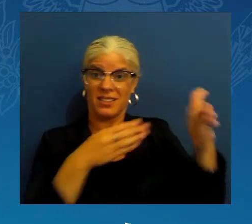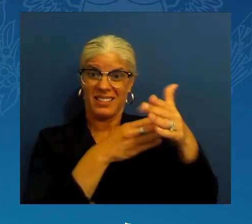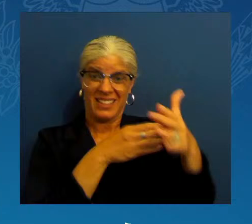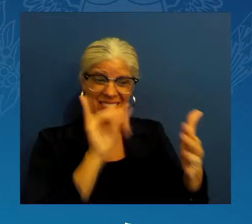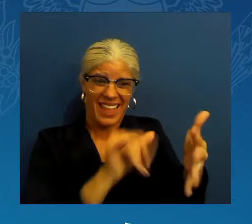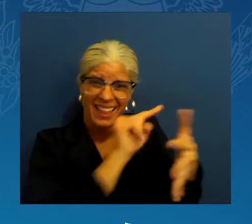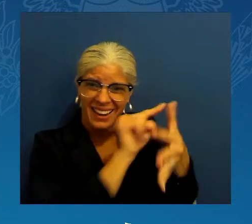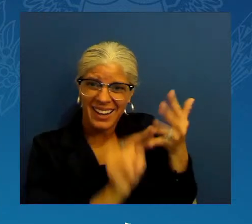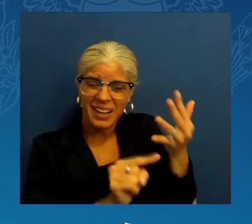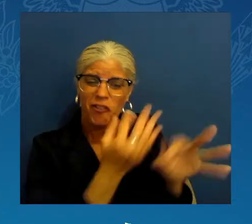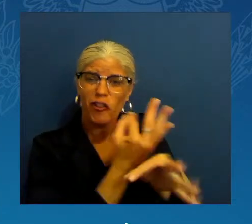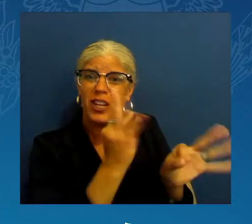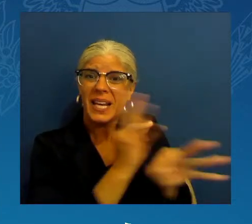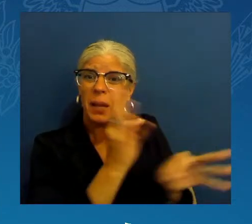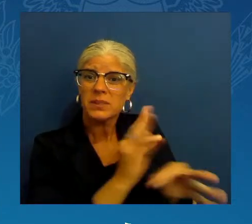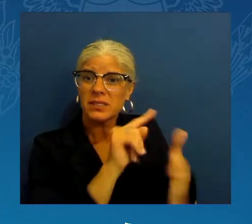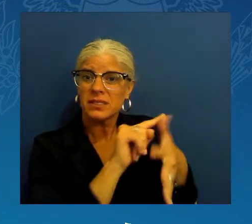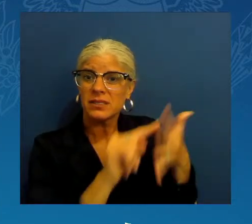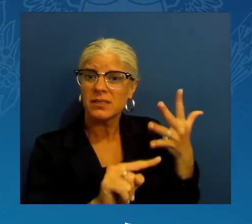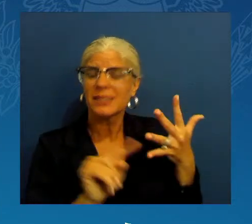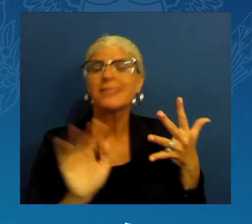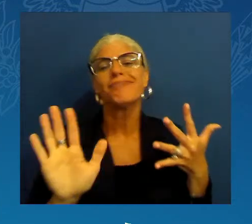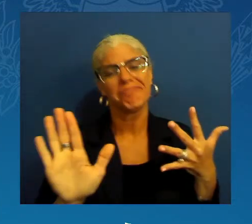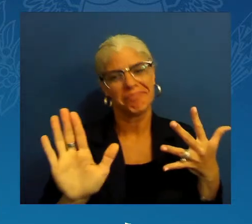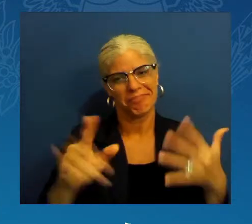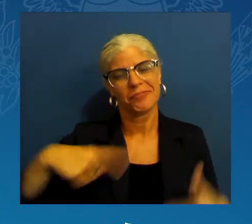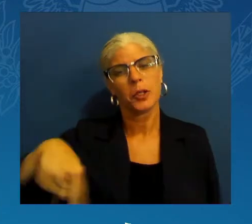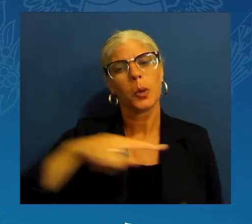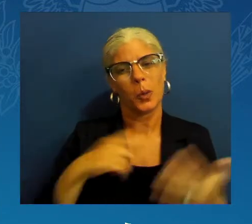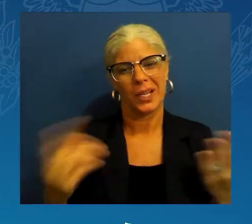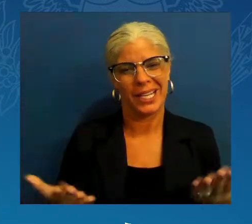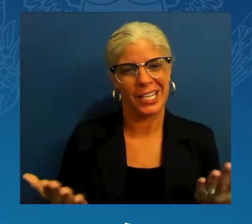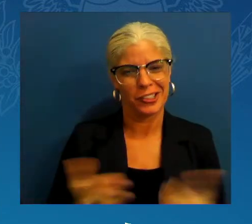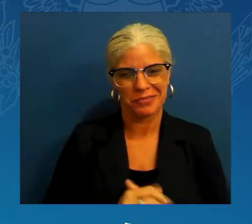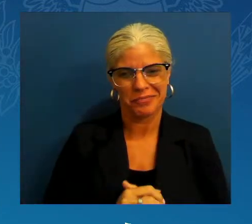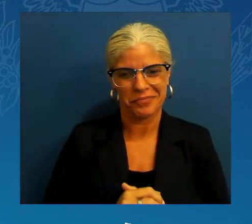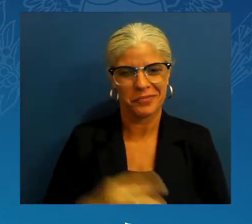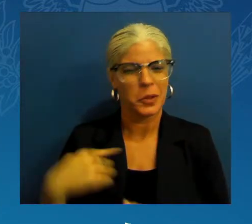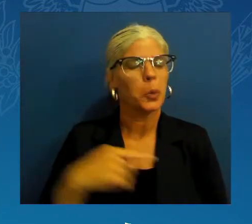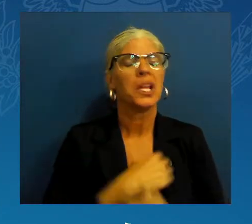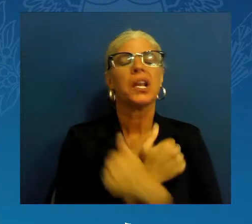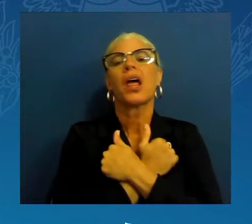We love our country. And I believe it is the highest form of patriotism